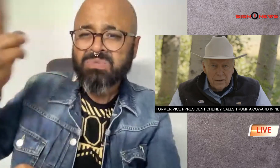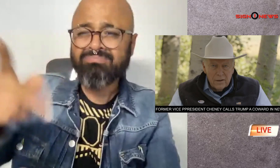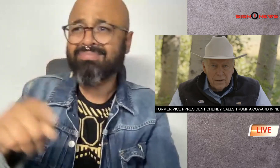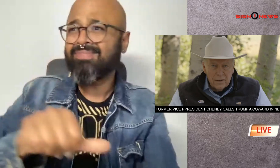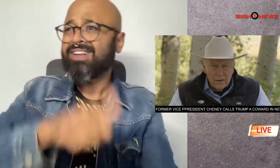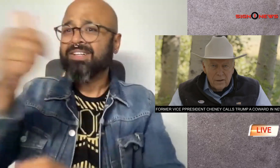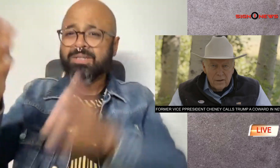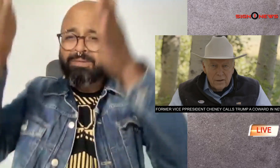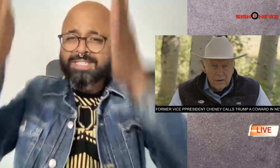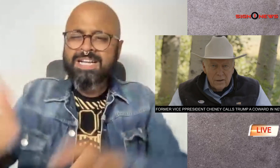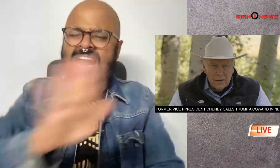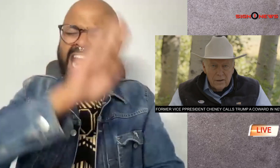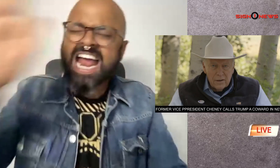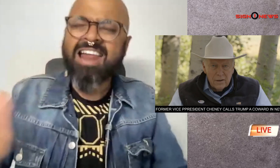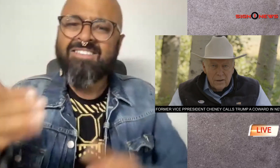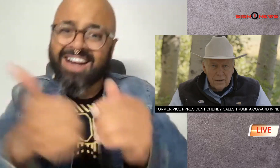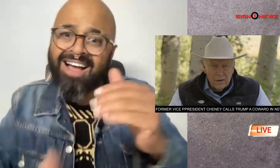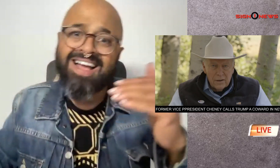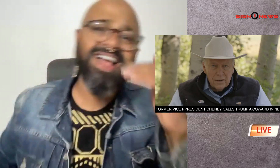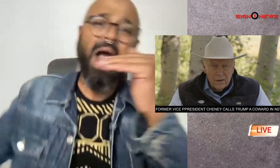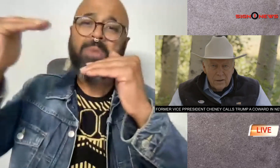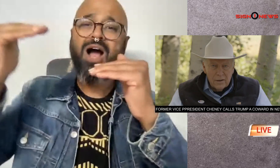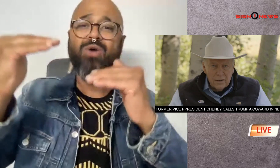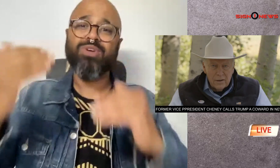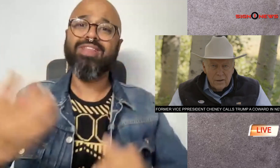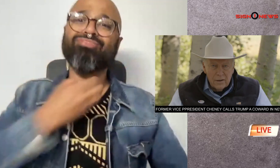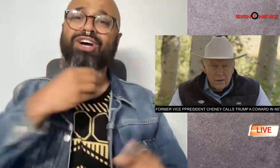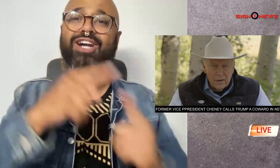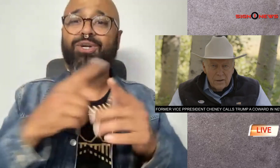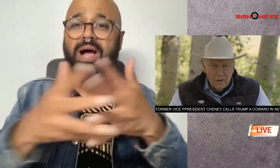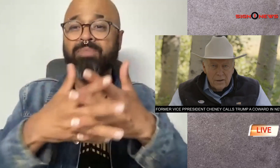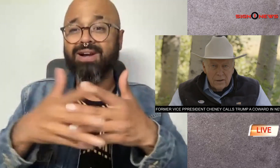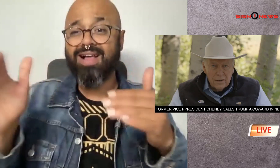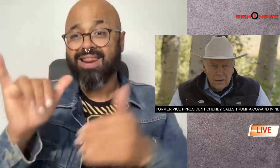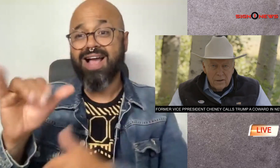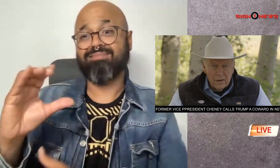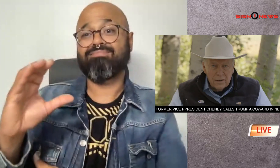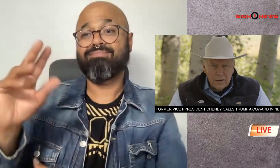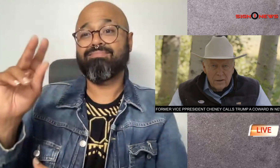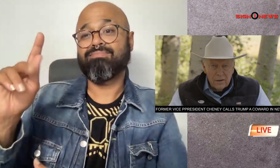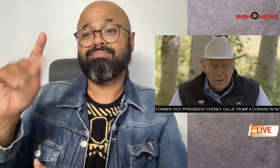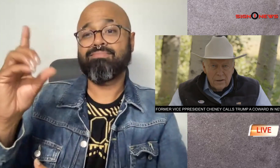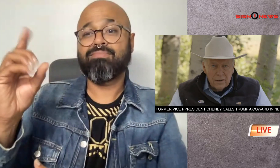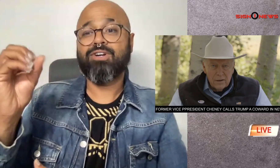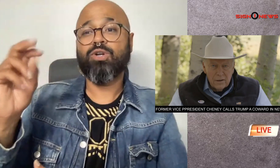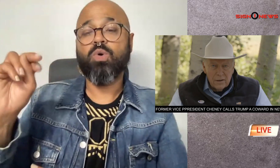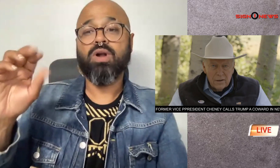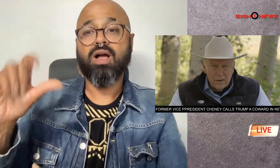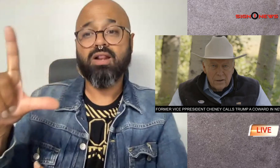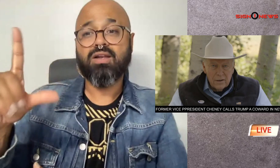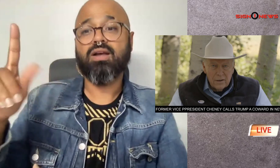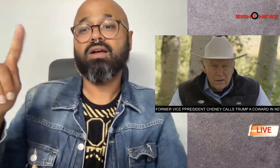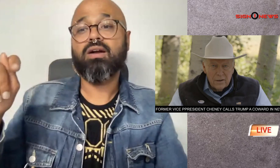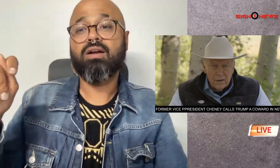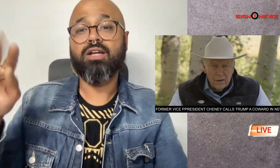he says in the nations 246 year history there has never been an individual who has a greater threat